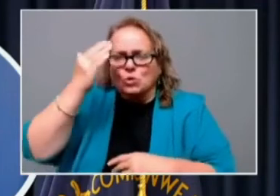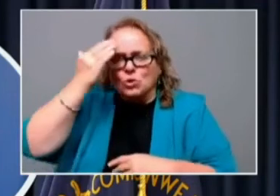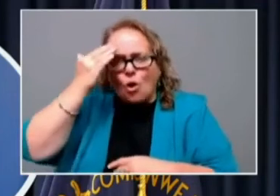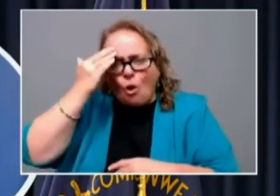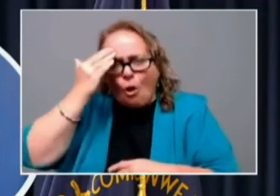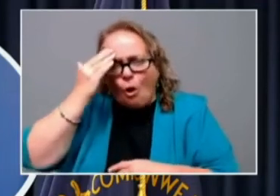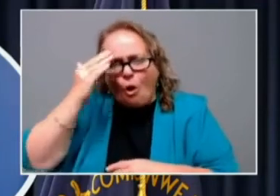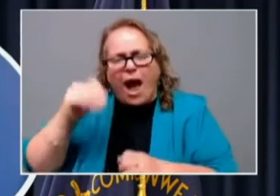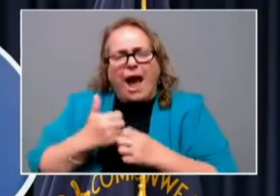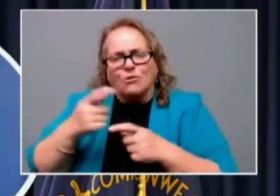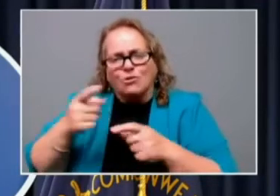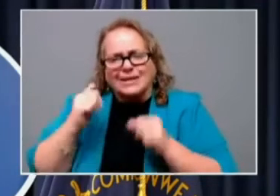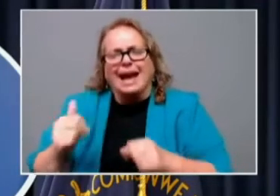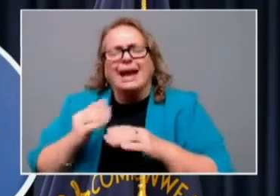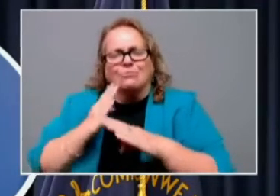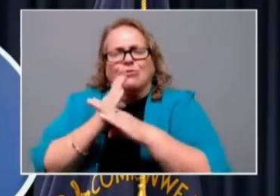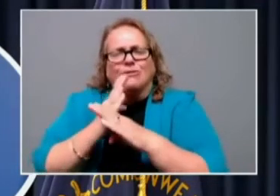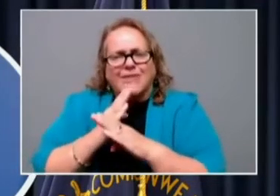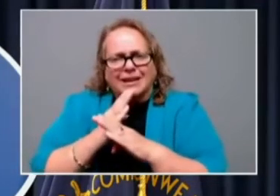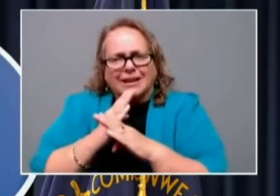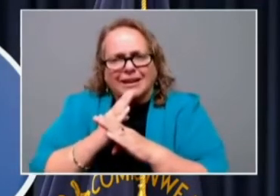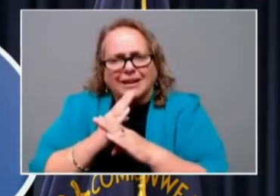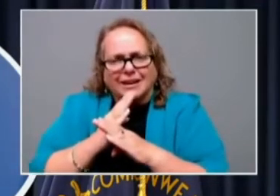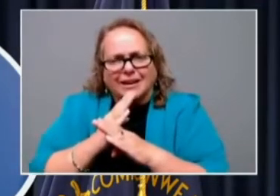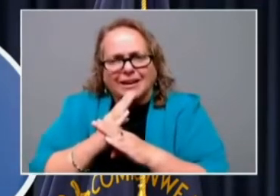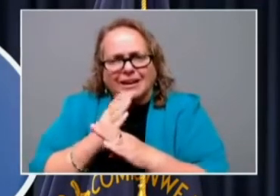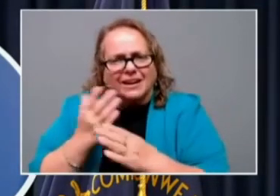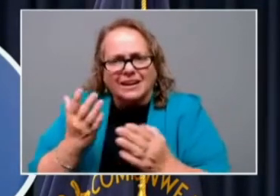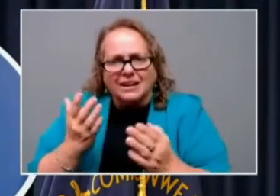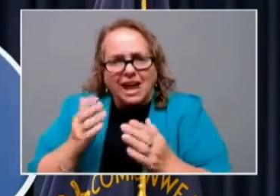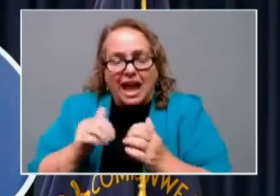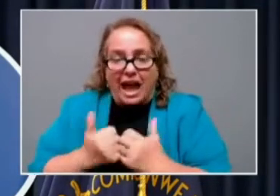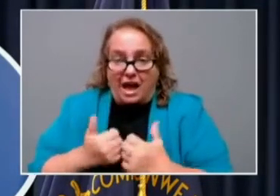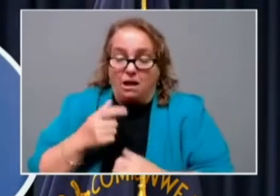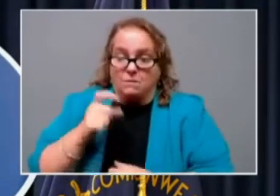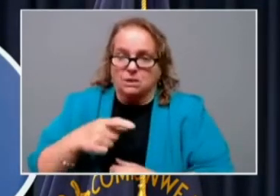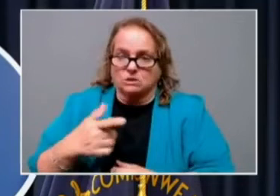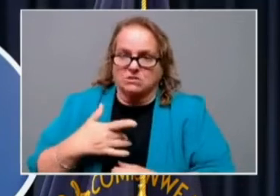it is. I can't imagine how it must feel as you're about to intubate somebody